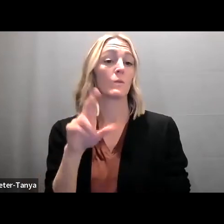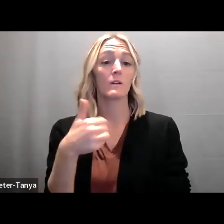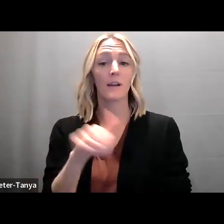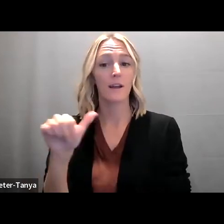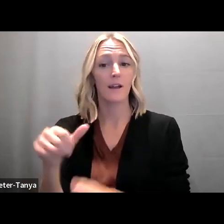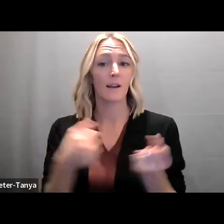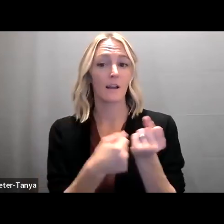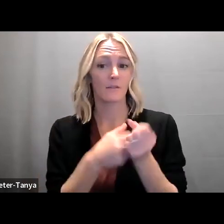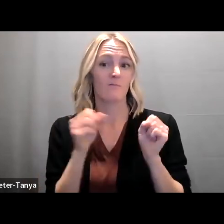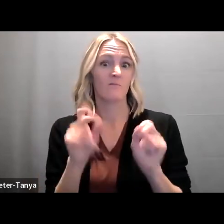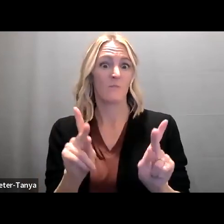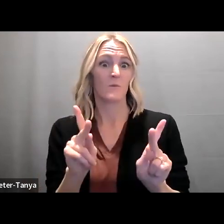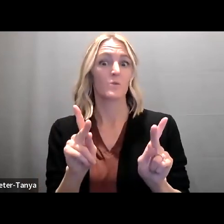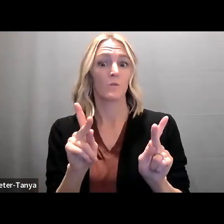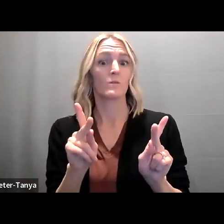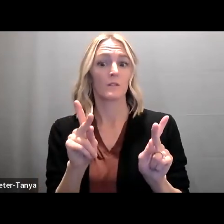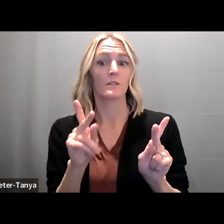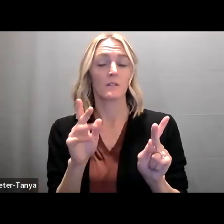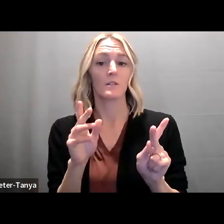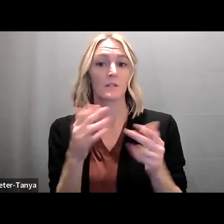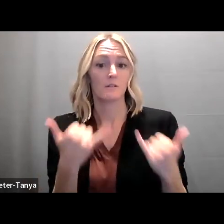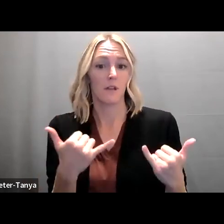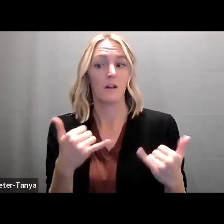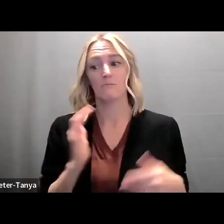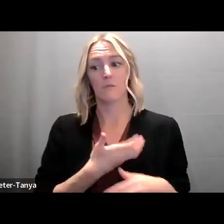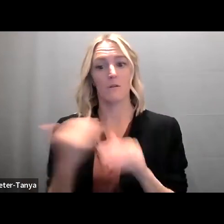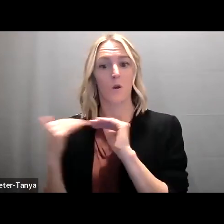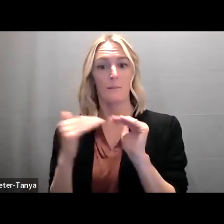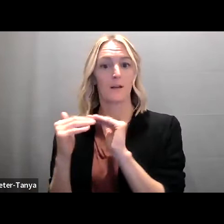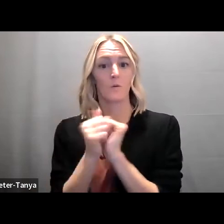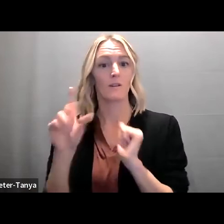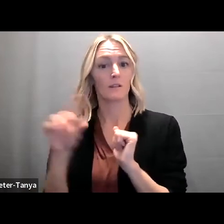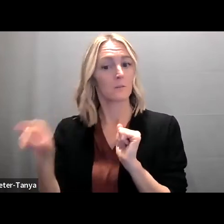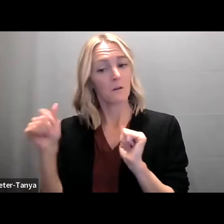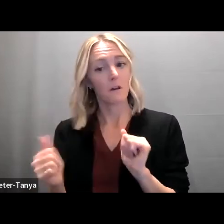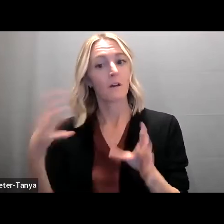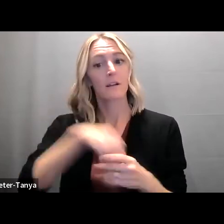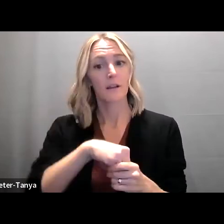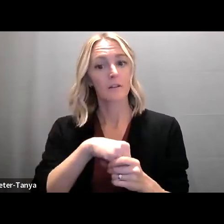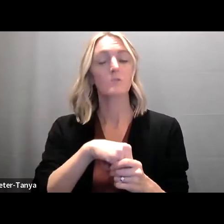taking place that our peers with disabilities can engaged in and then how can WIA SILCK